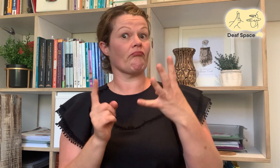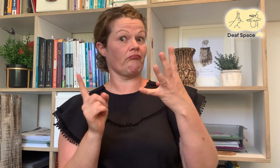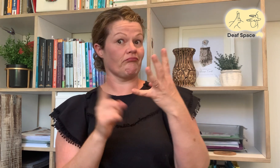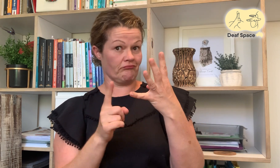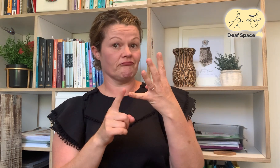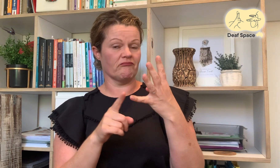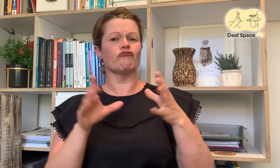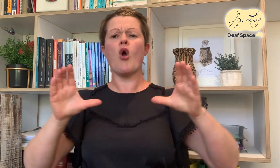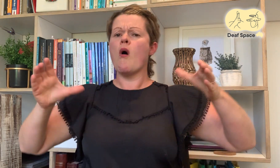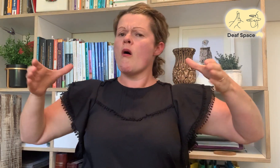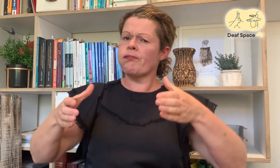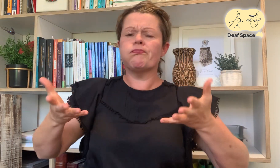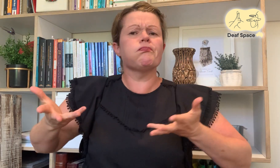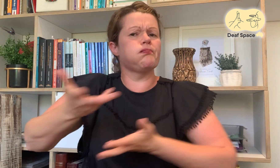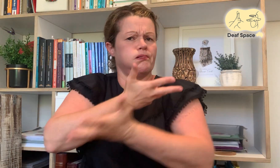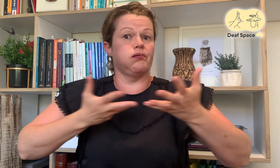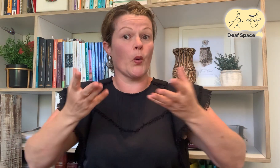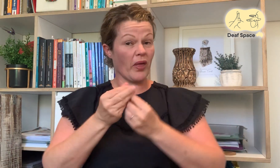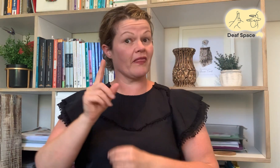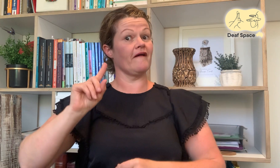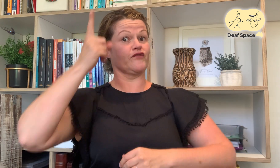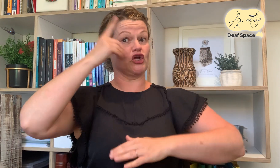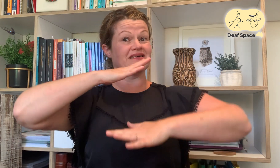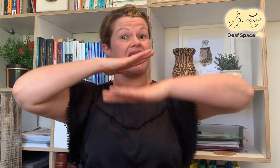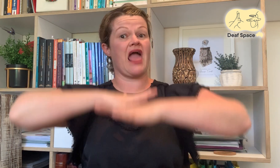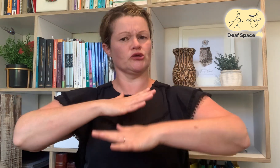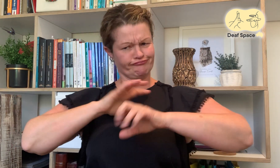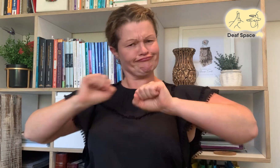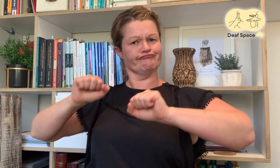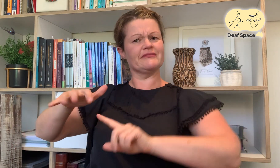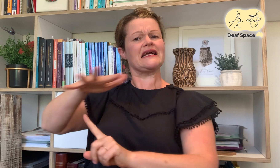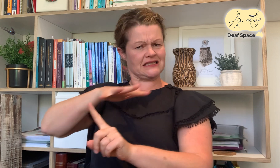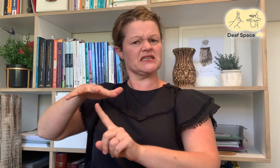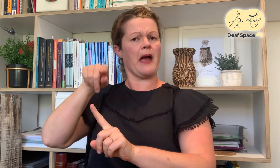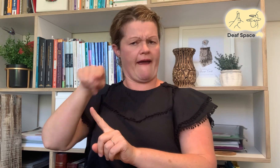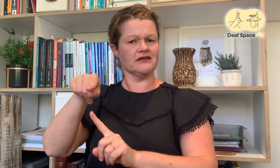The fourth event is a First Nations Deaf Yarning Circle.